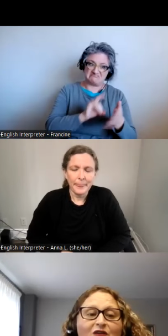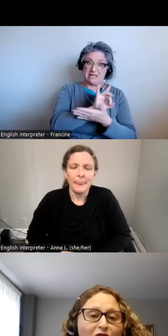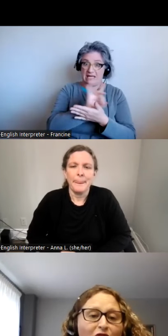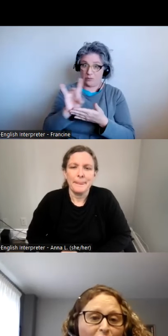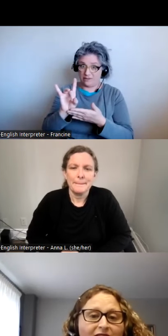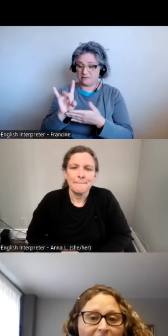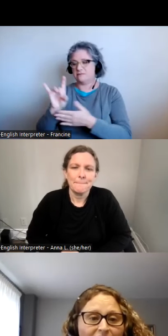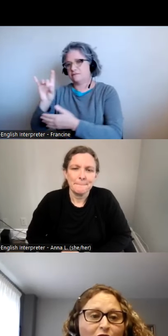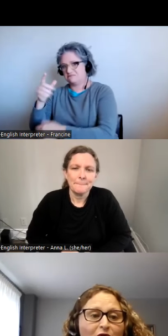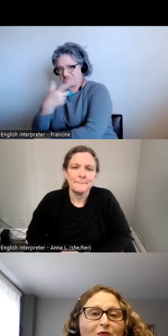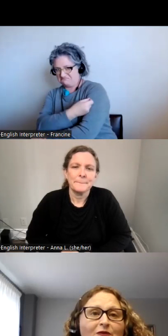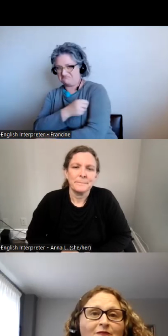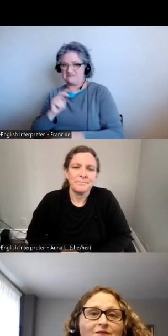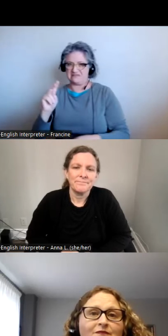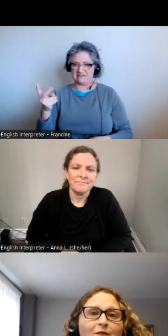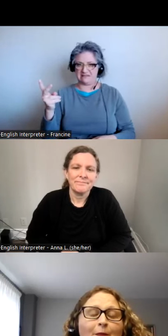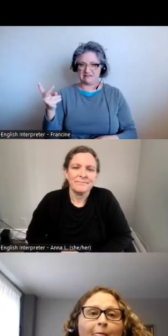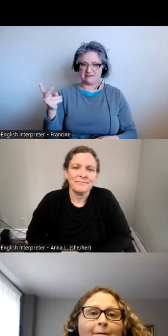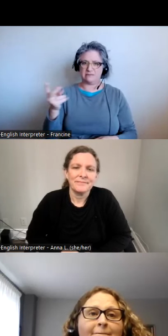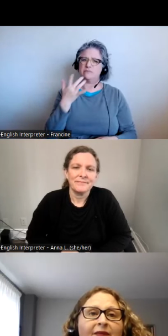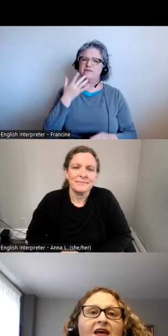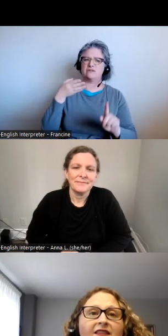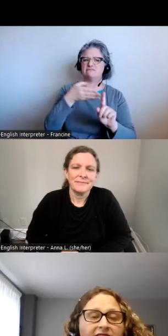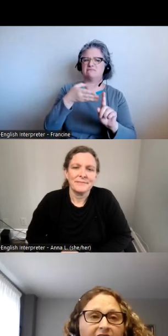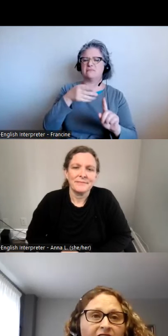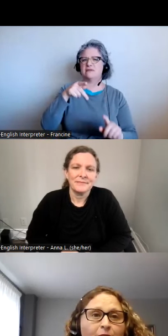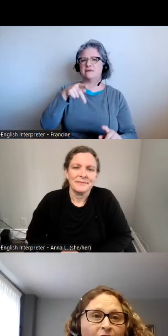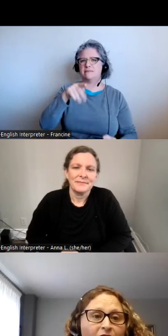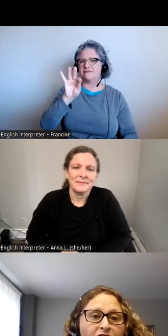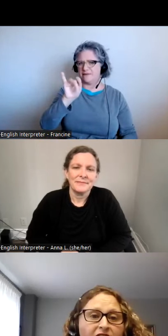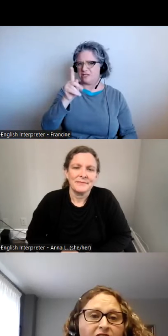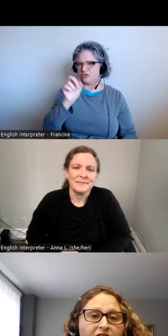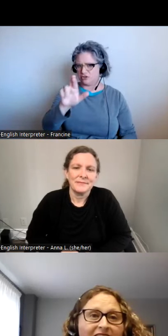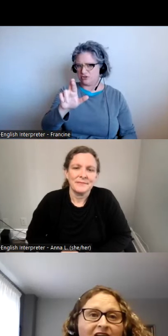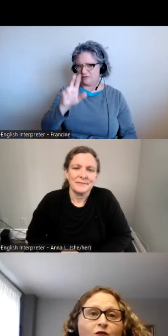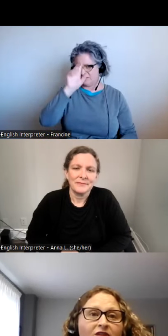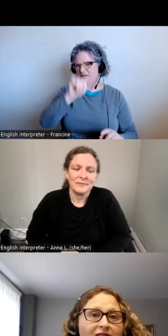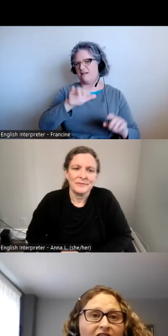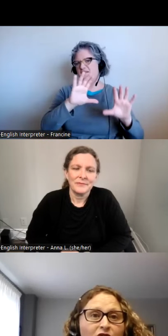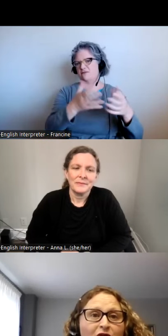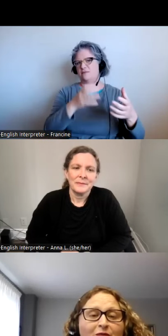. This is two doses and can be given eight weeks apart.